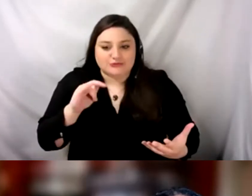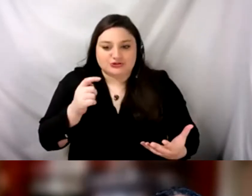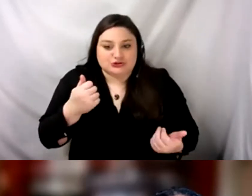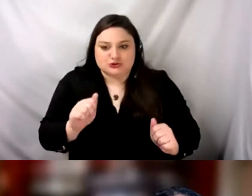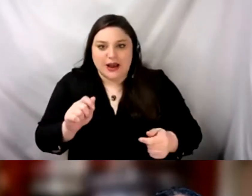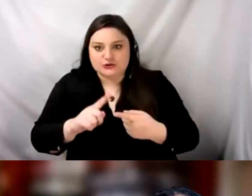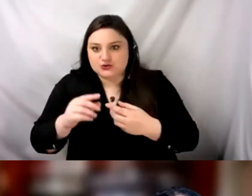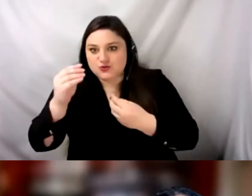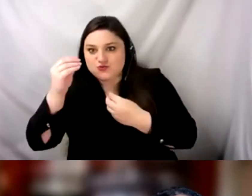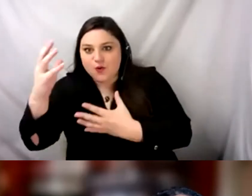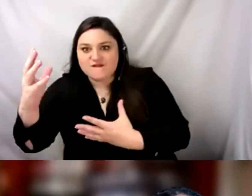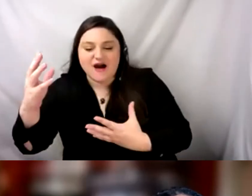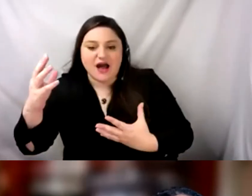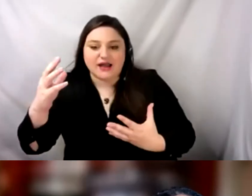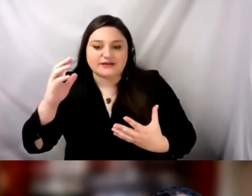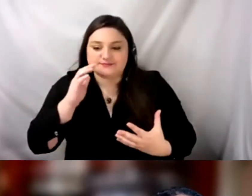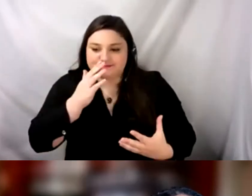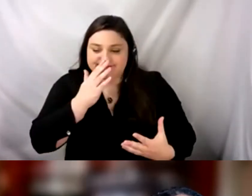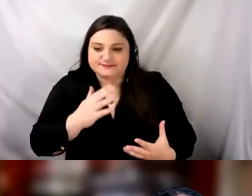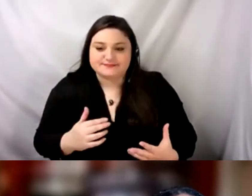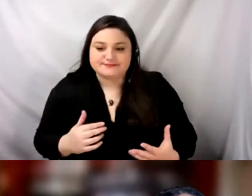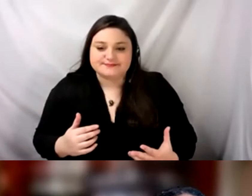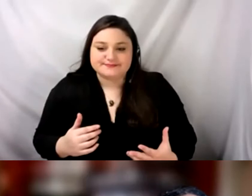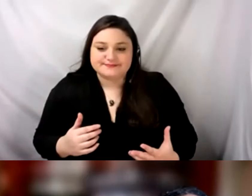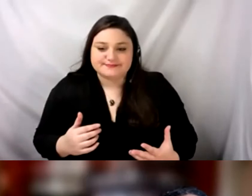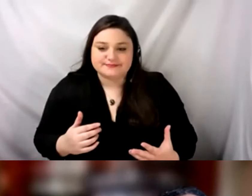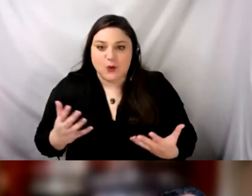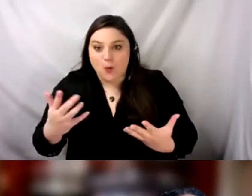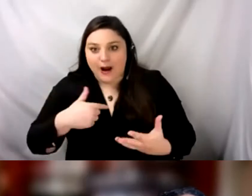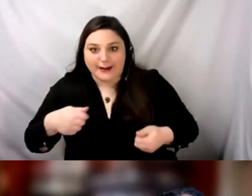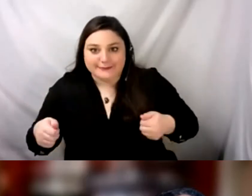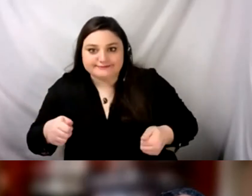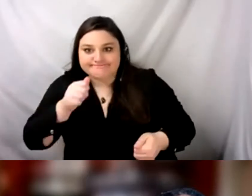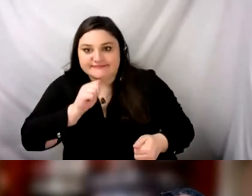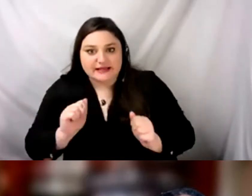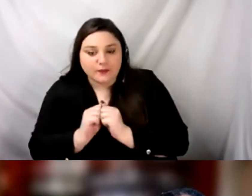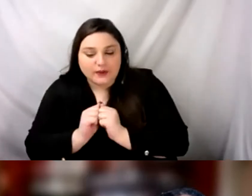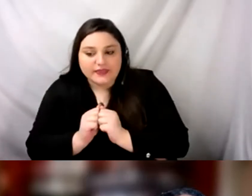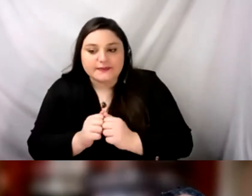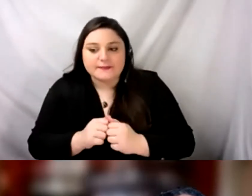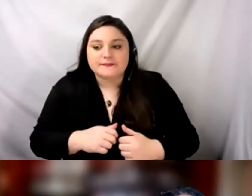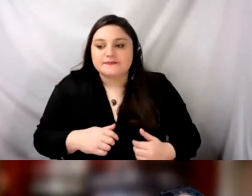other one is I think Candace reacted to the announcement. That I was assaulted